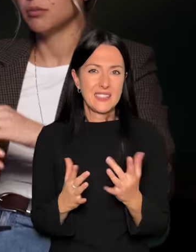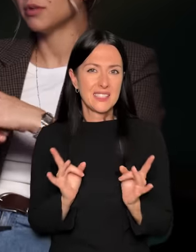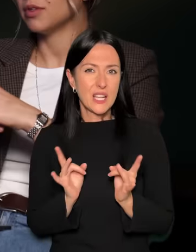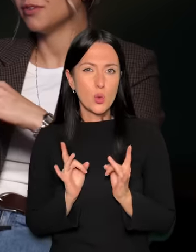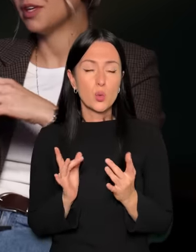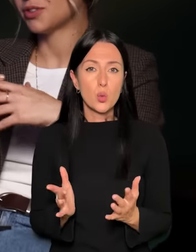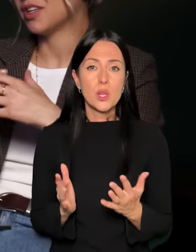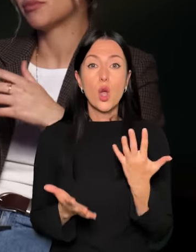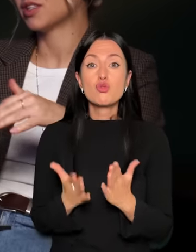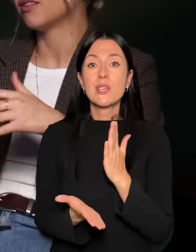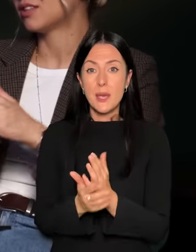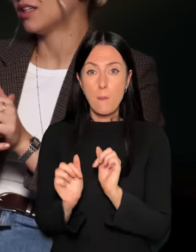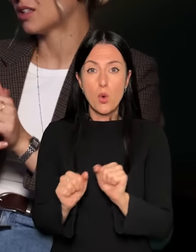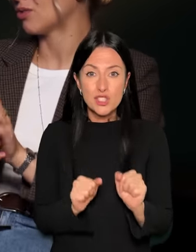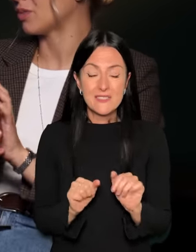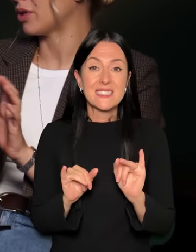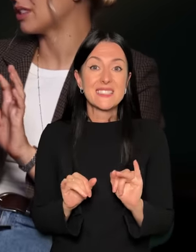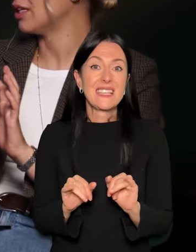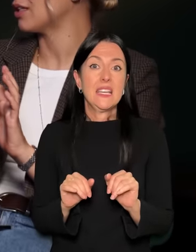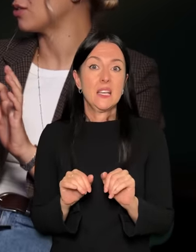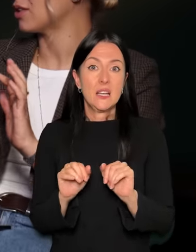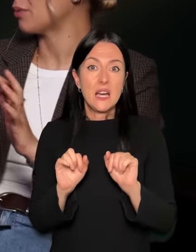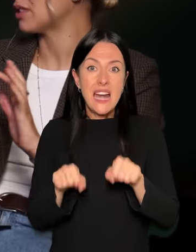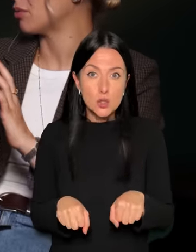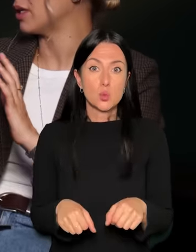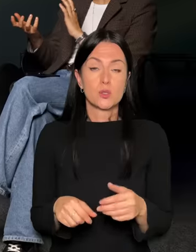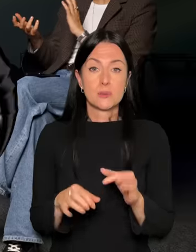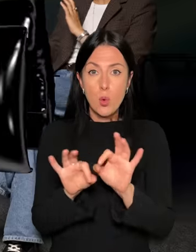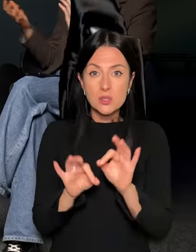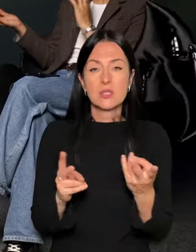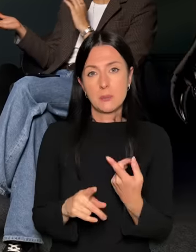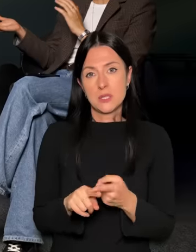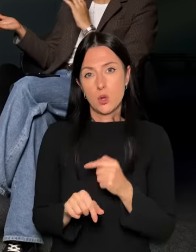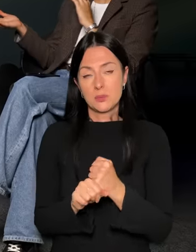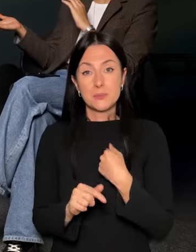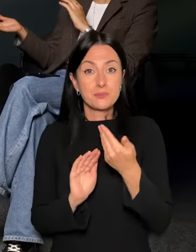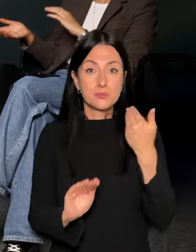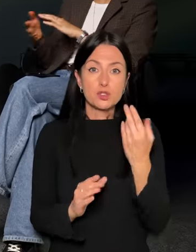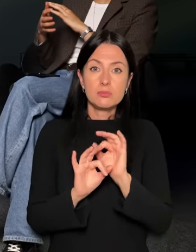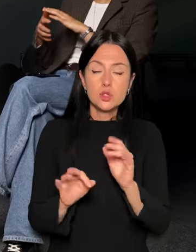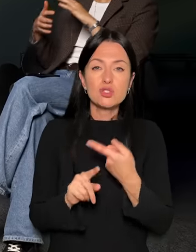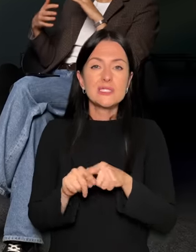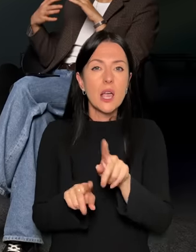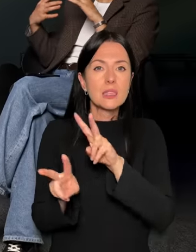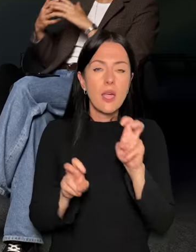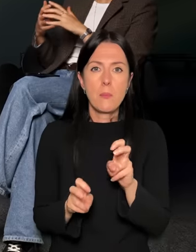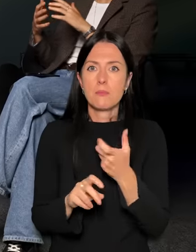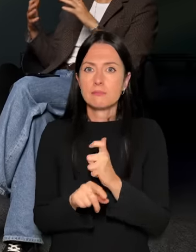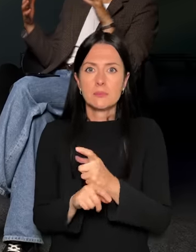but if there's a possibility and resources to explain, you should do it because, as we discussed earlier, it's a highly tabooed topic,